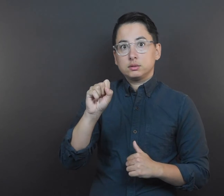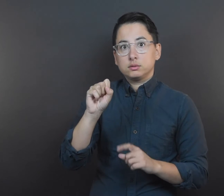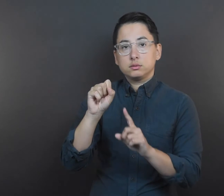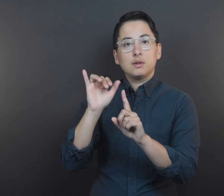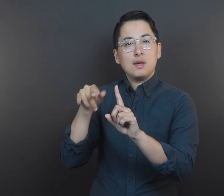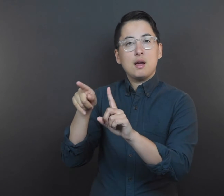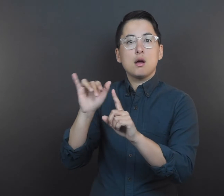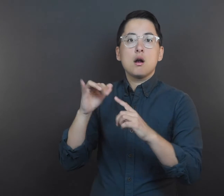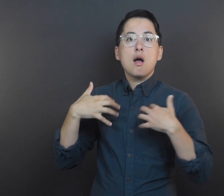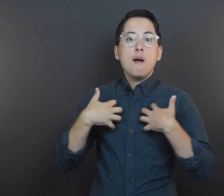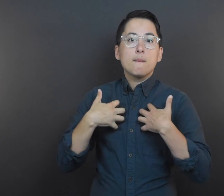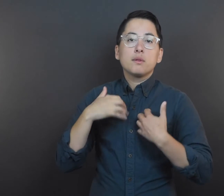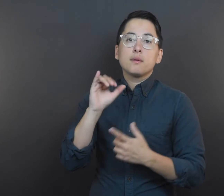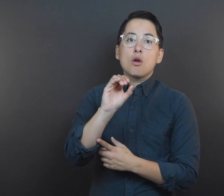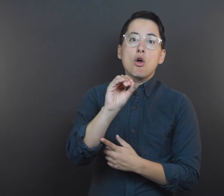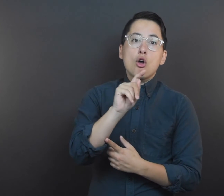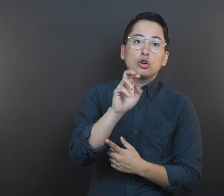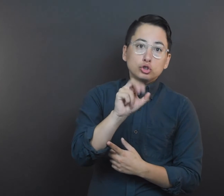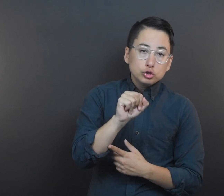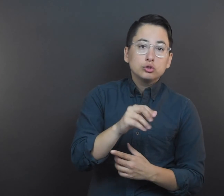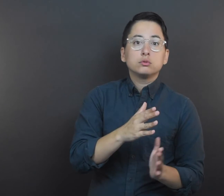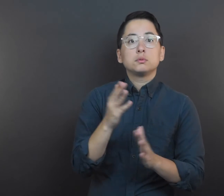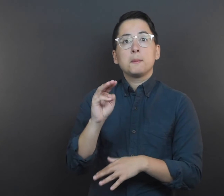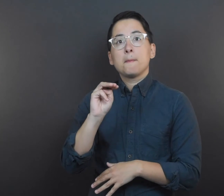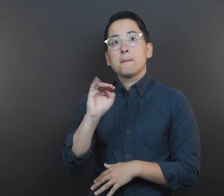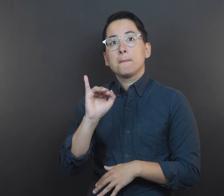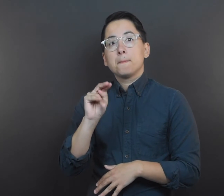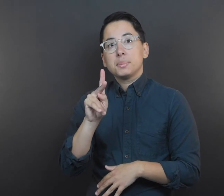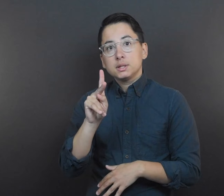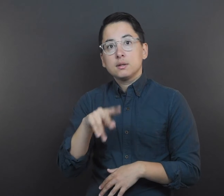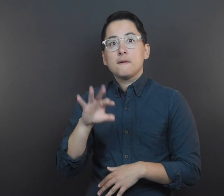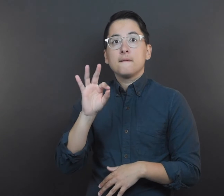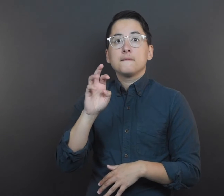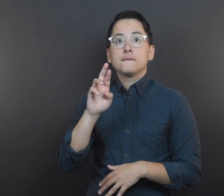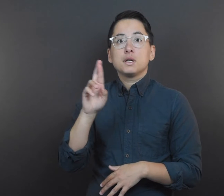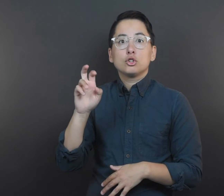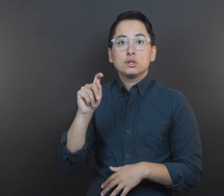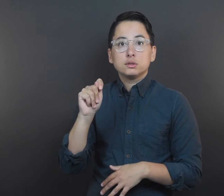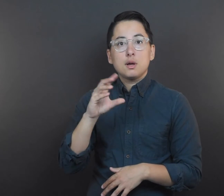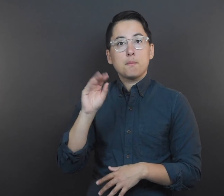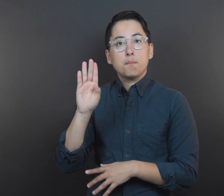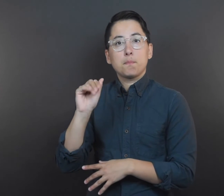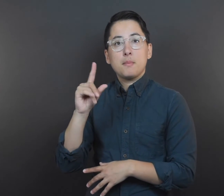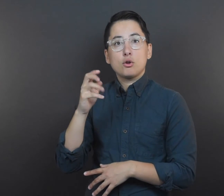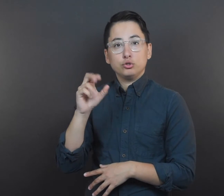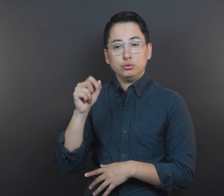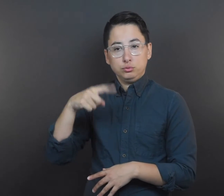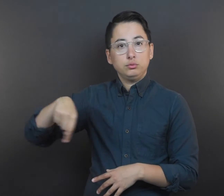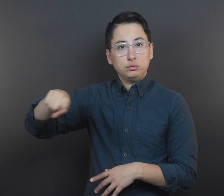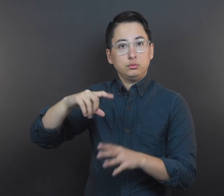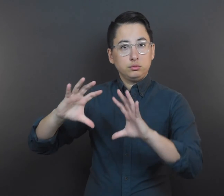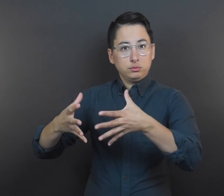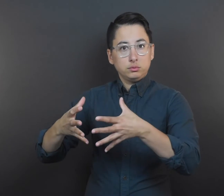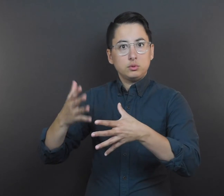can be reinfected, and whether mutations and potential spillover into other animals or